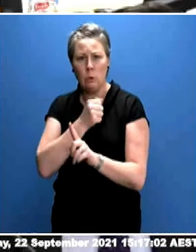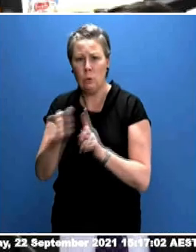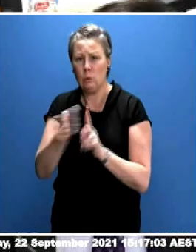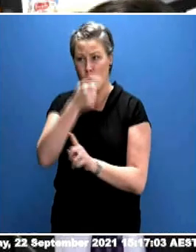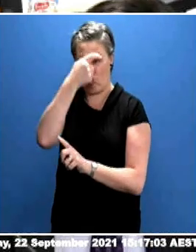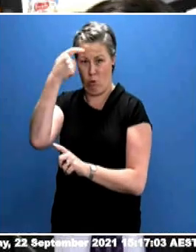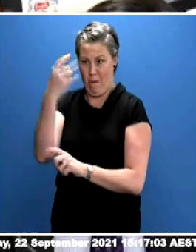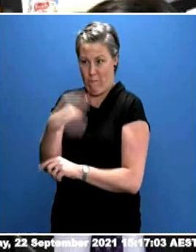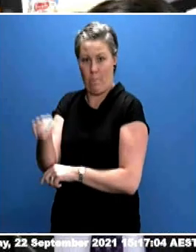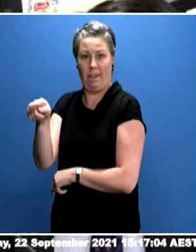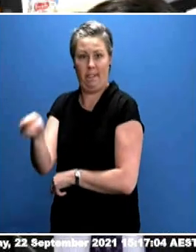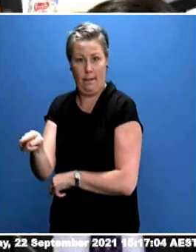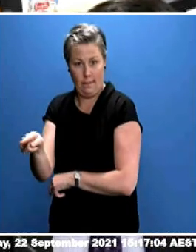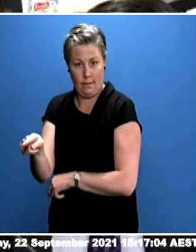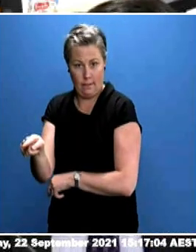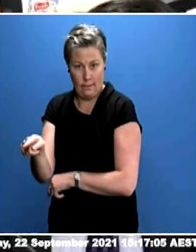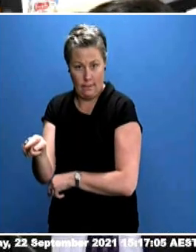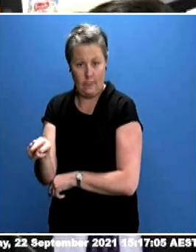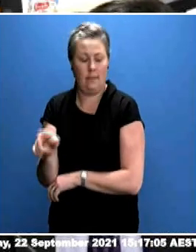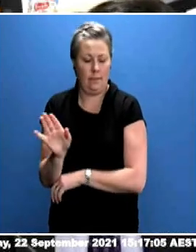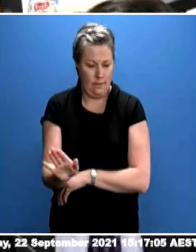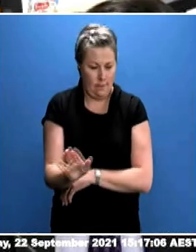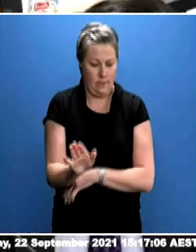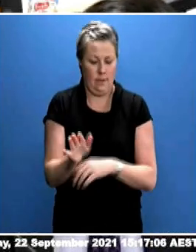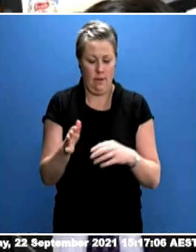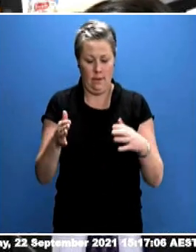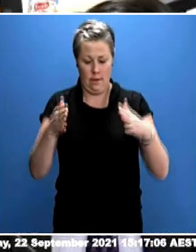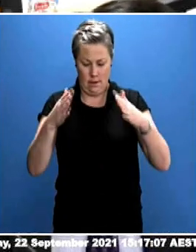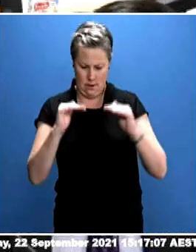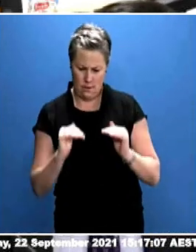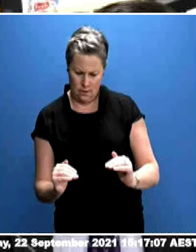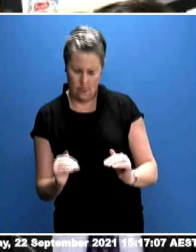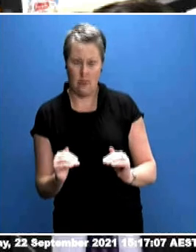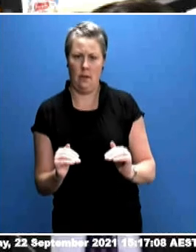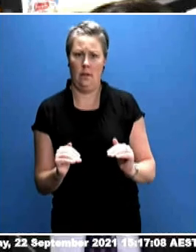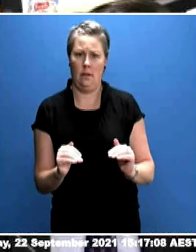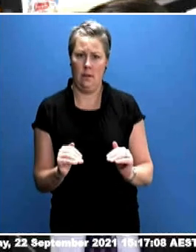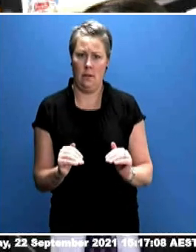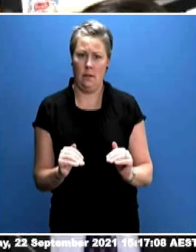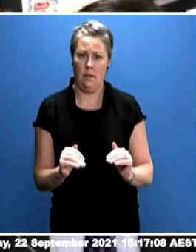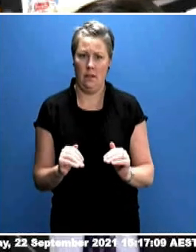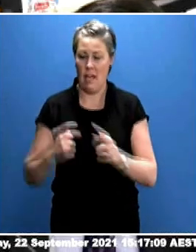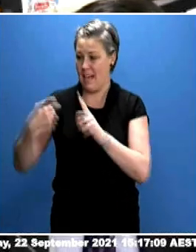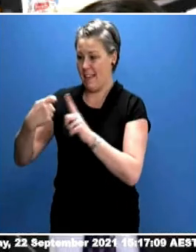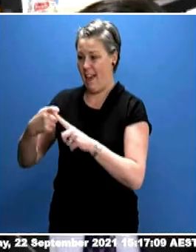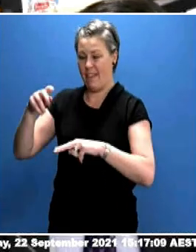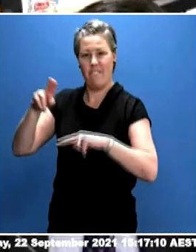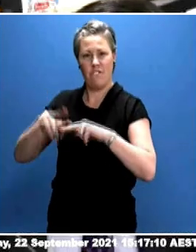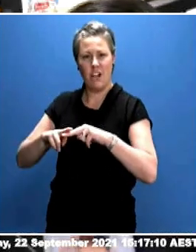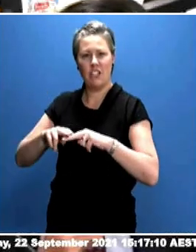You go on to note that the records of the Kath French Centre reflect: